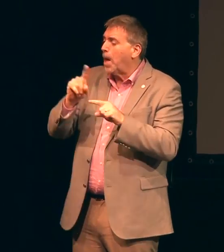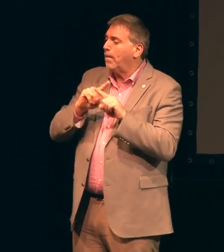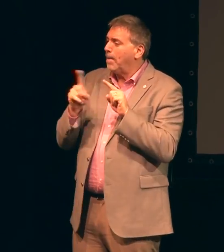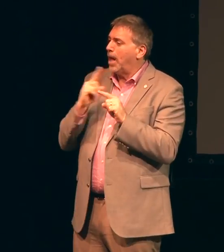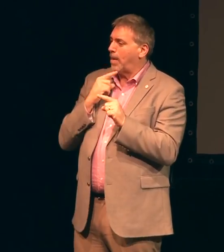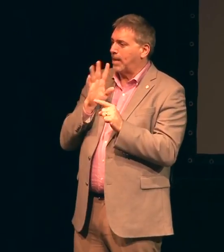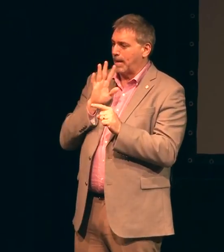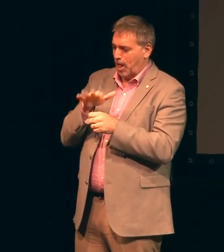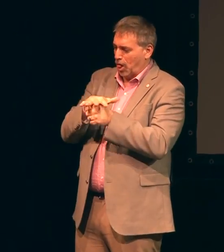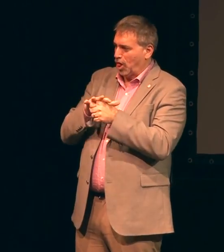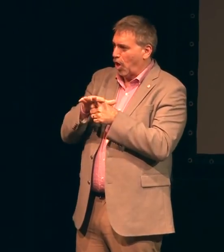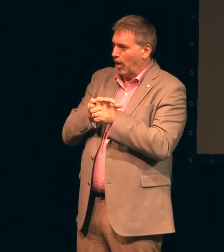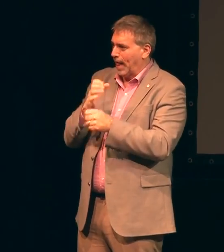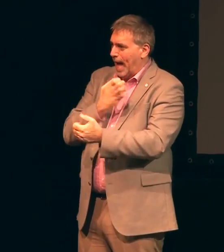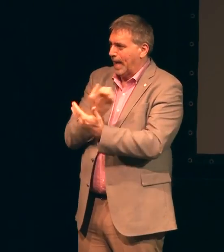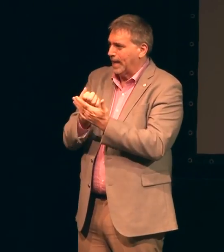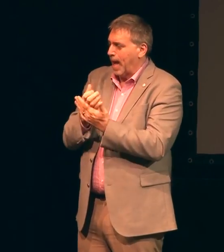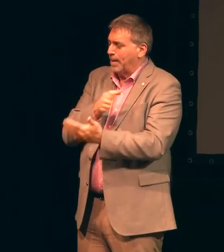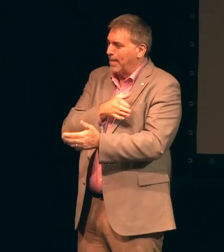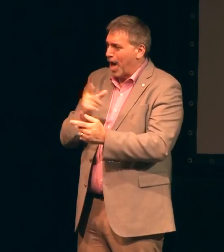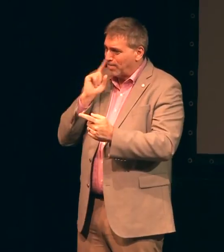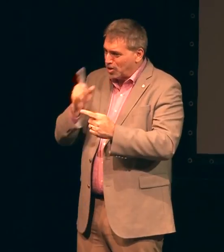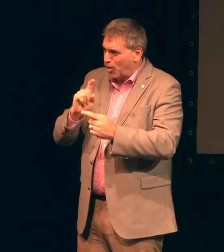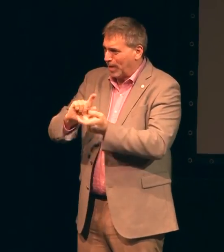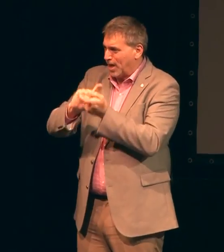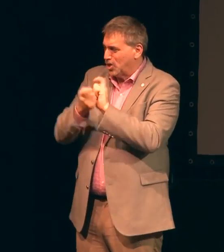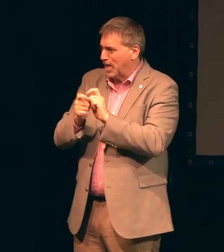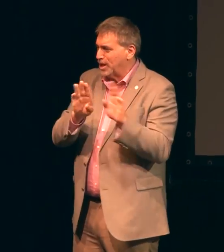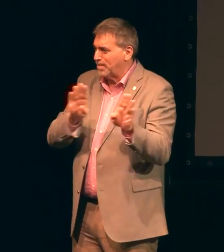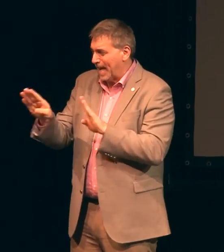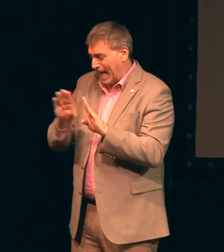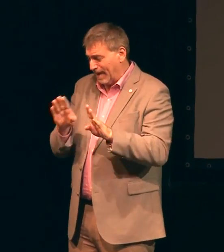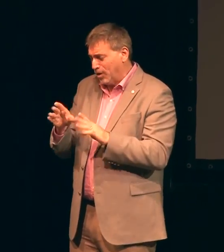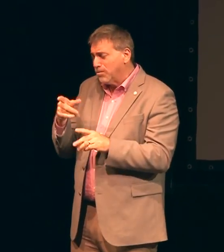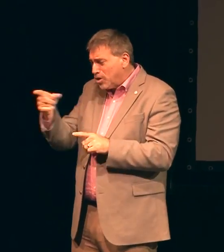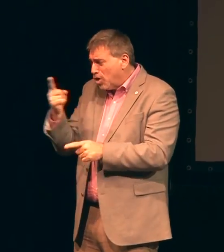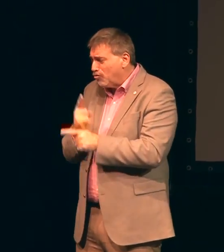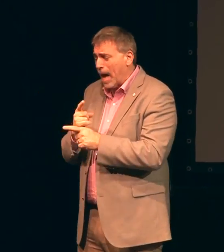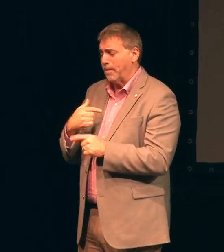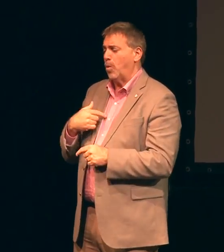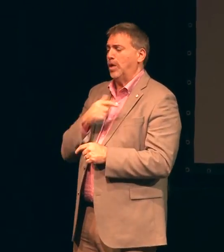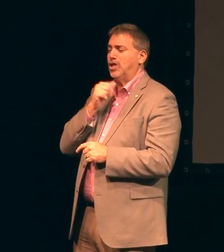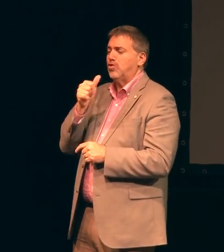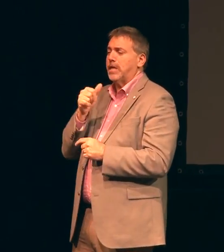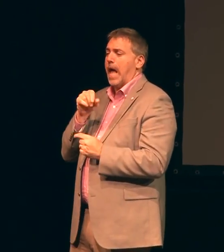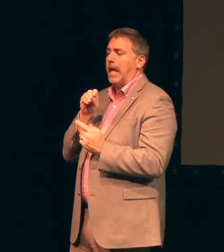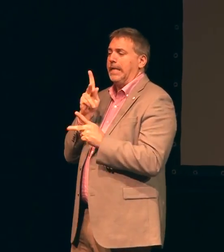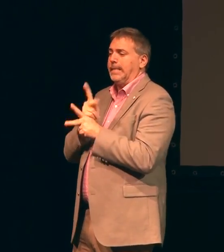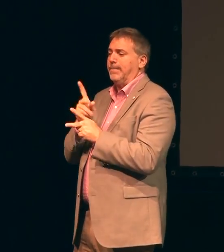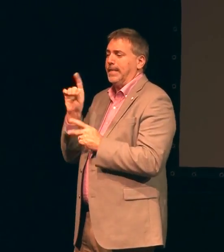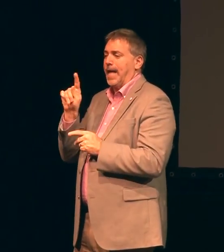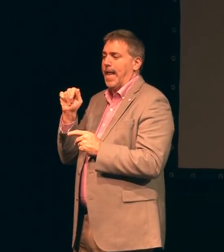job, some aren't, depends on the region you are in but I'm talking about local economic empowerment to change behavior. You're right,